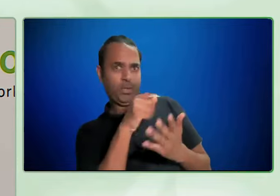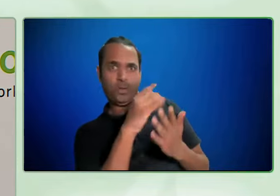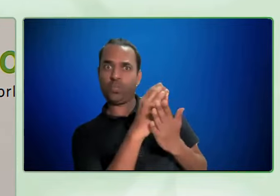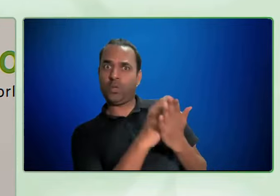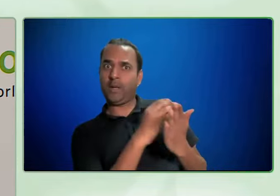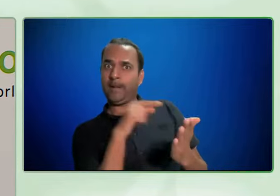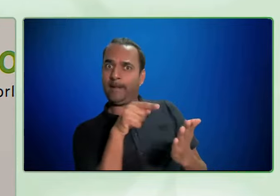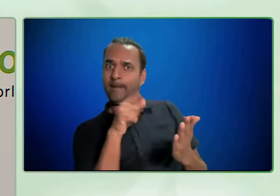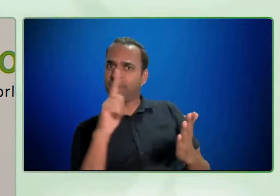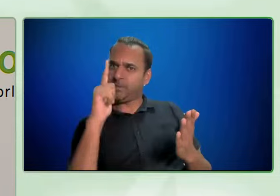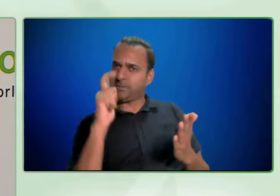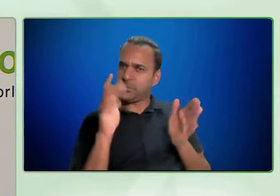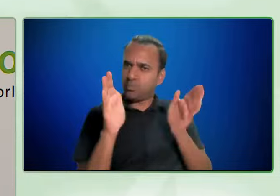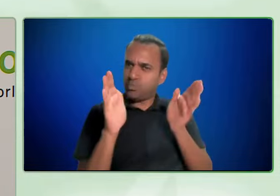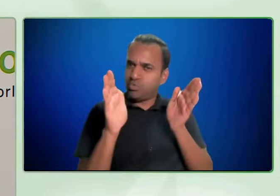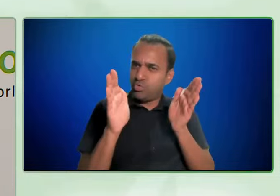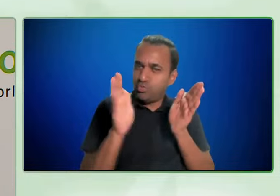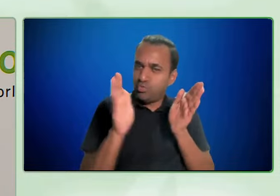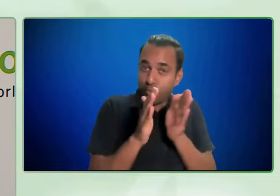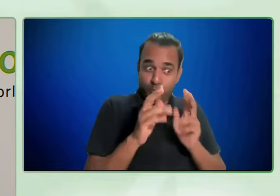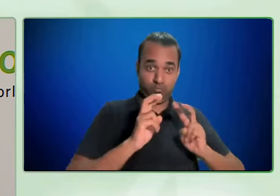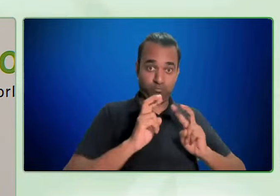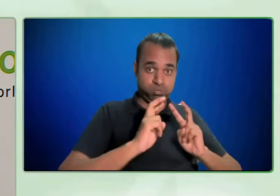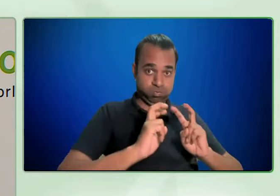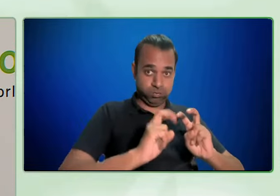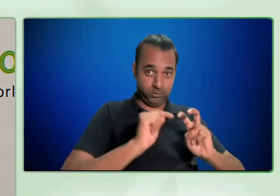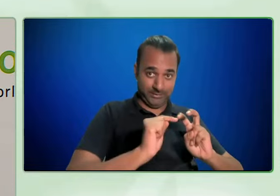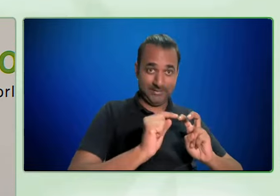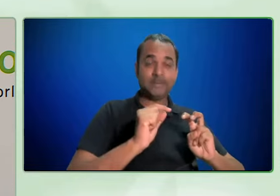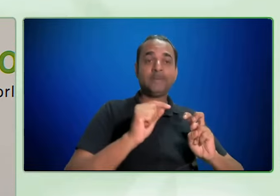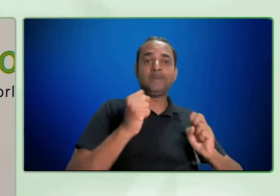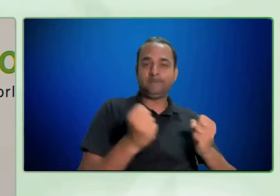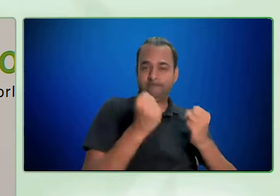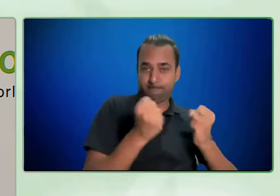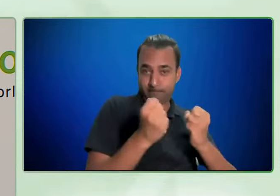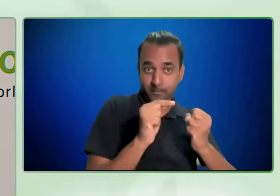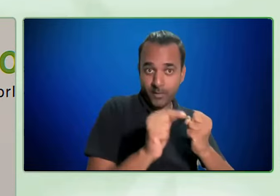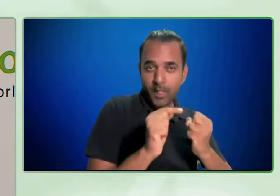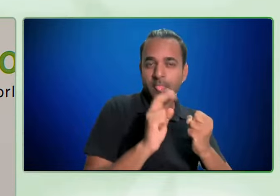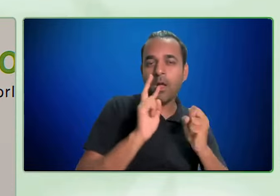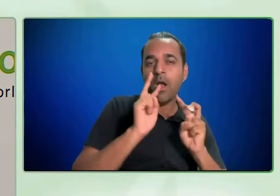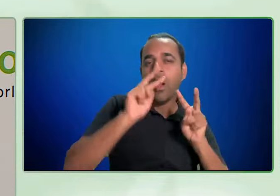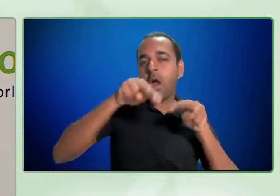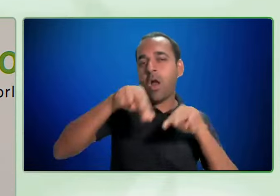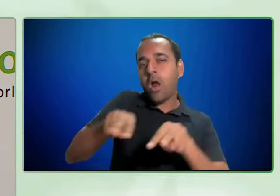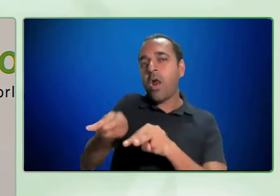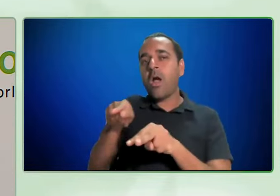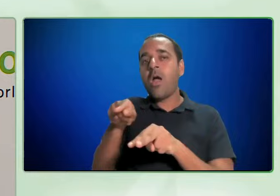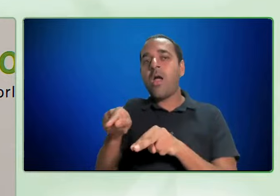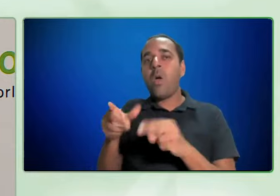they did not look into accessibility and service providers for people with disabilities.